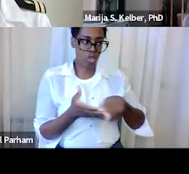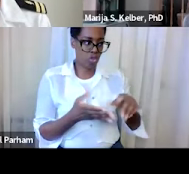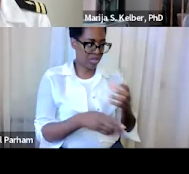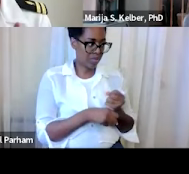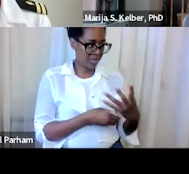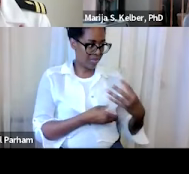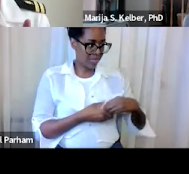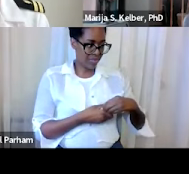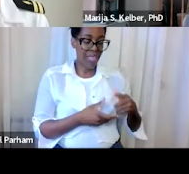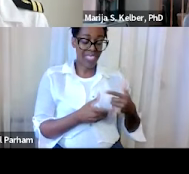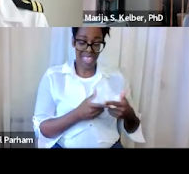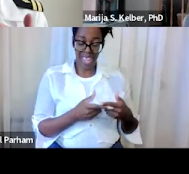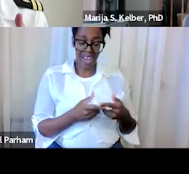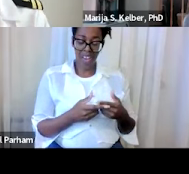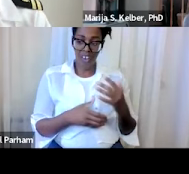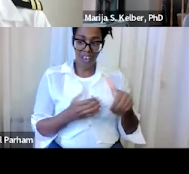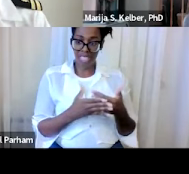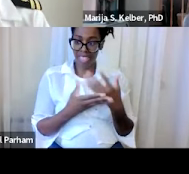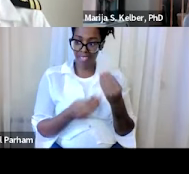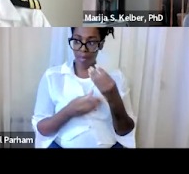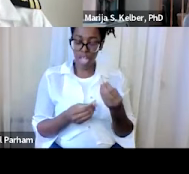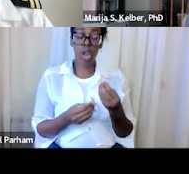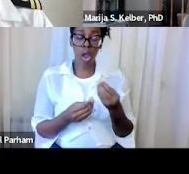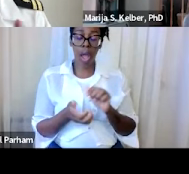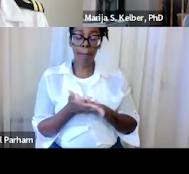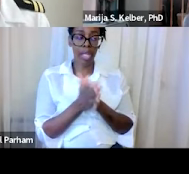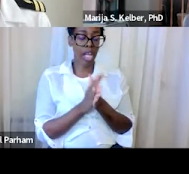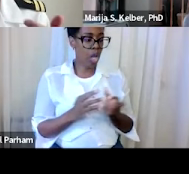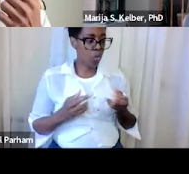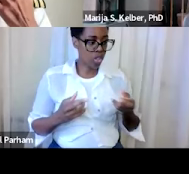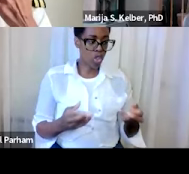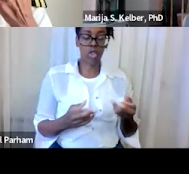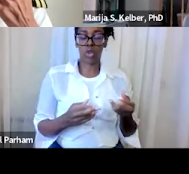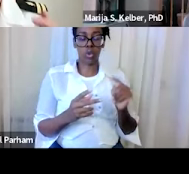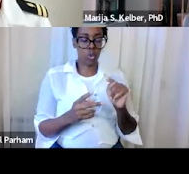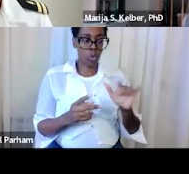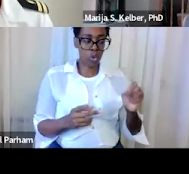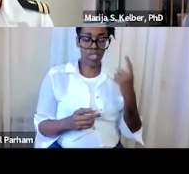and turn it into resources and tools that are translatable and usable for the populations that we serve.